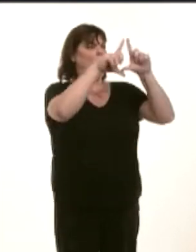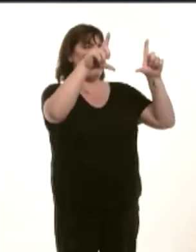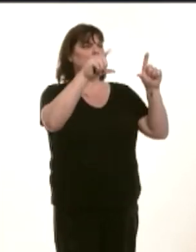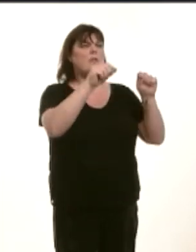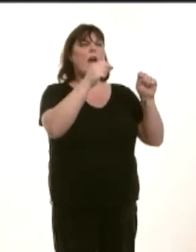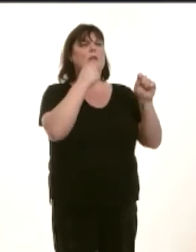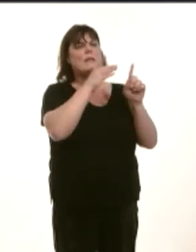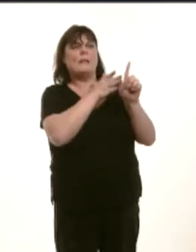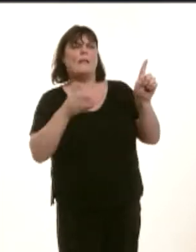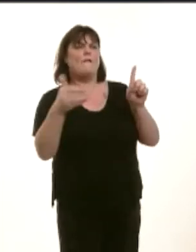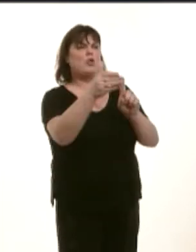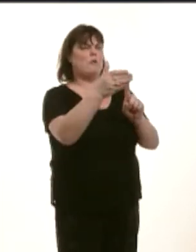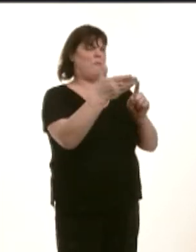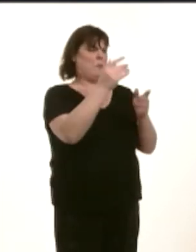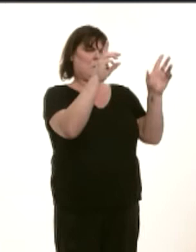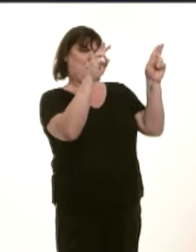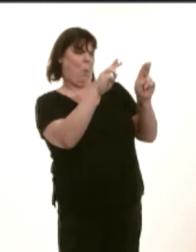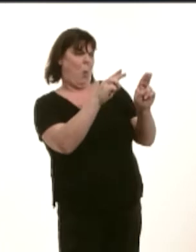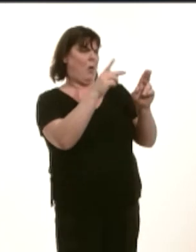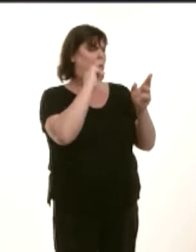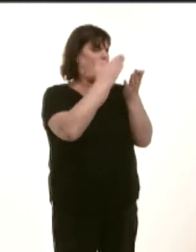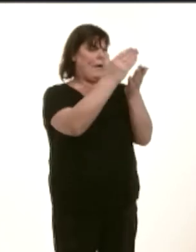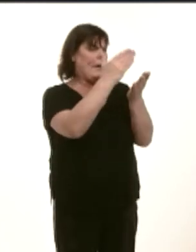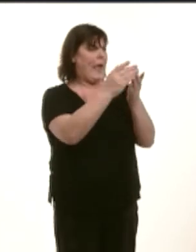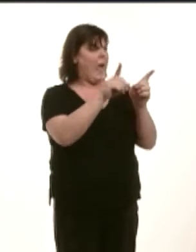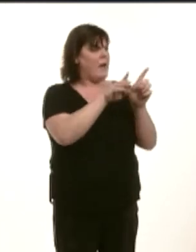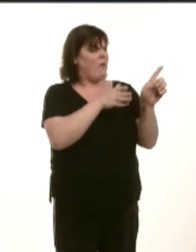directions, they actually still direct you over the closed road, where there is an absent